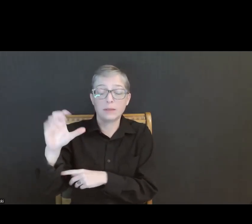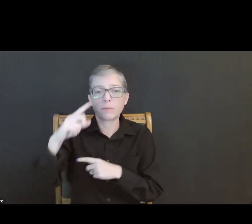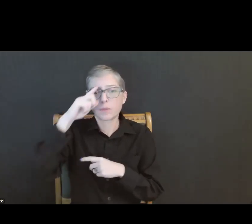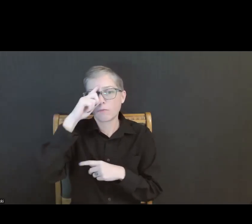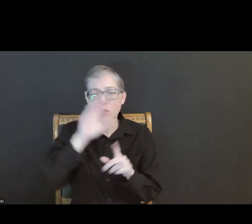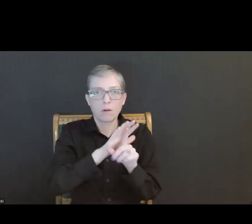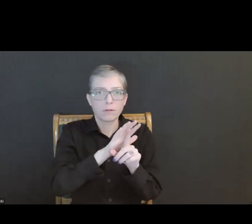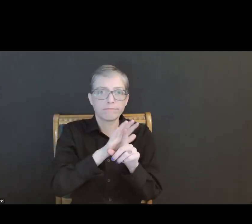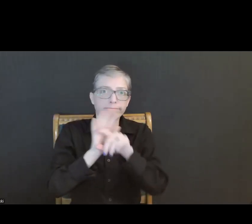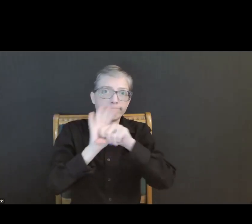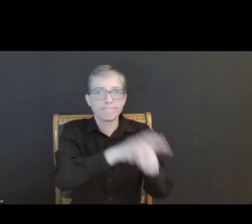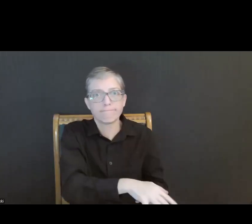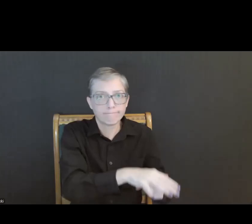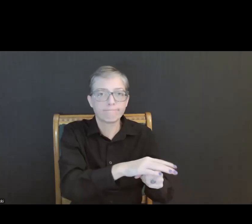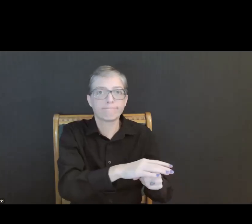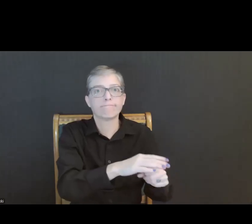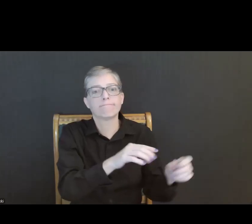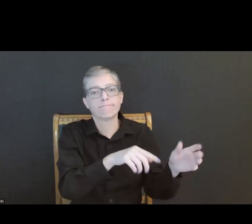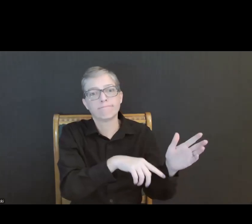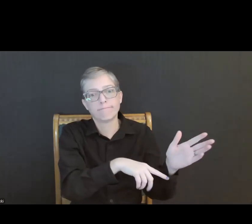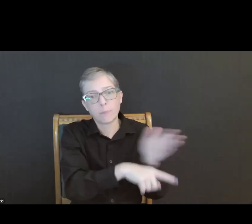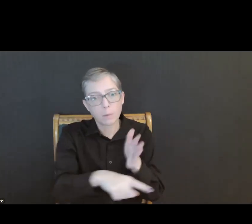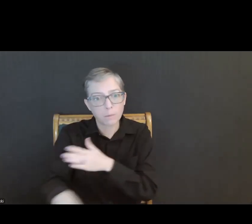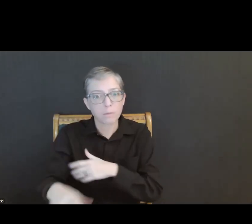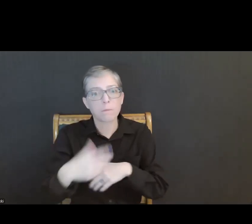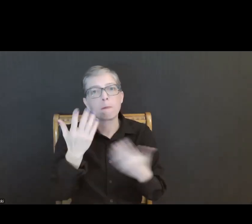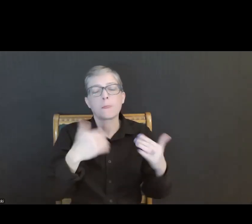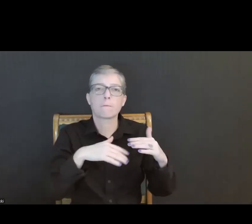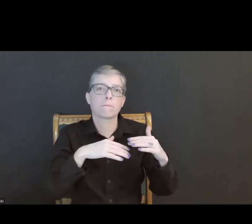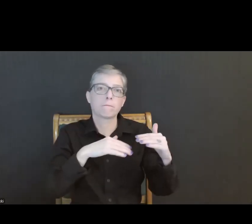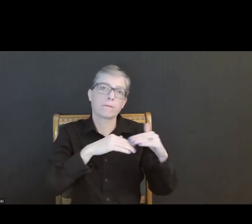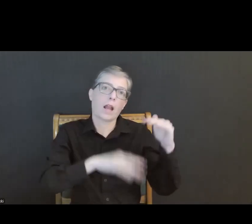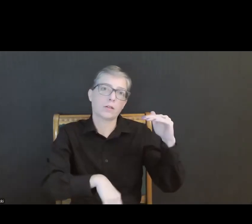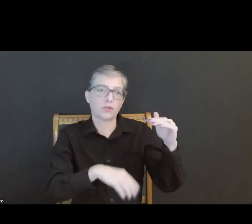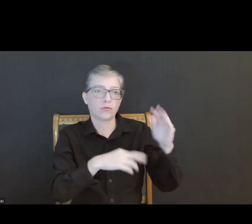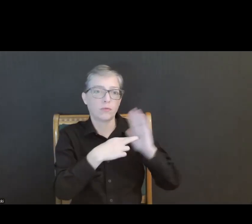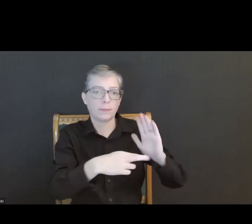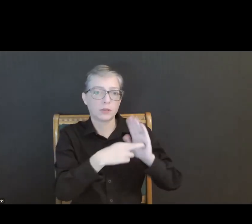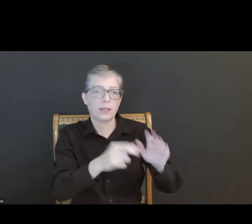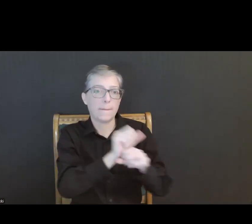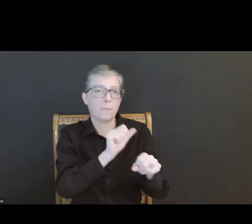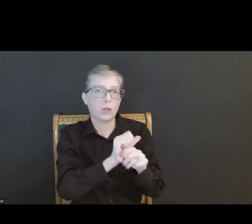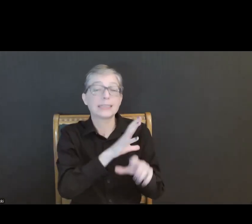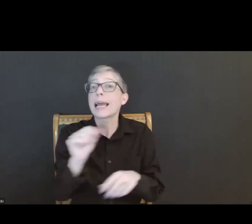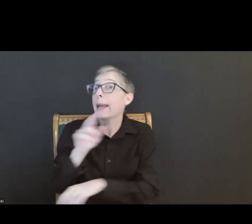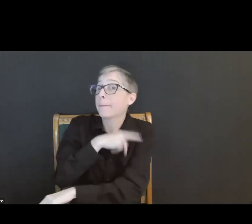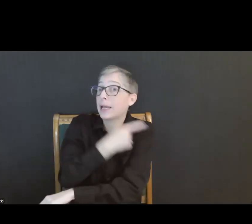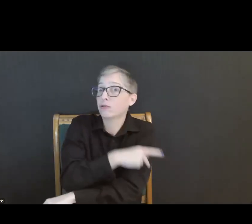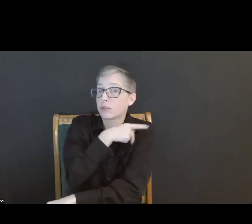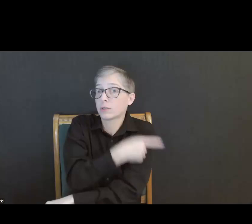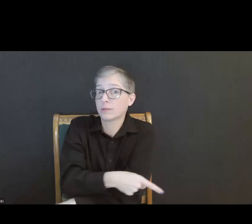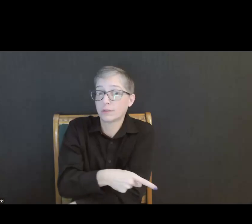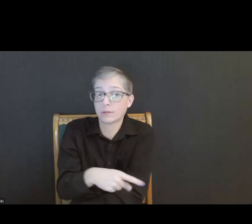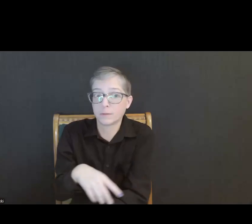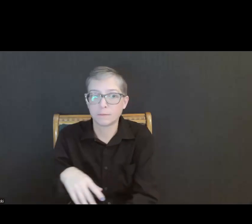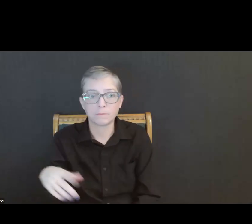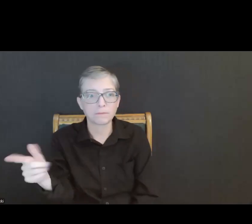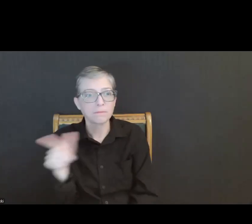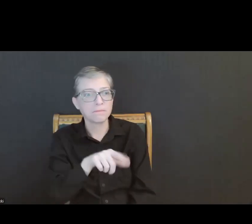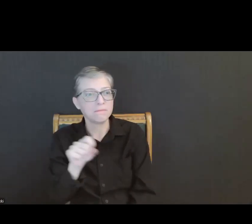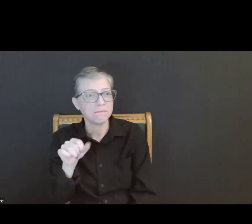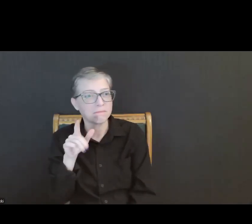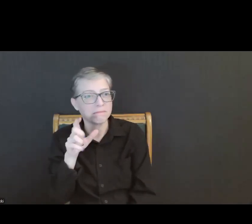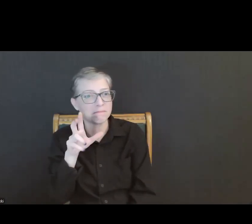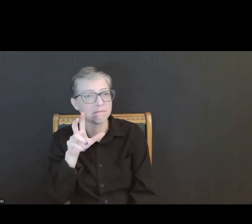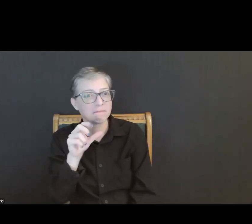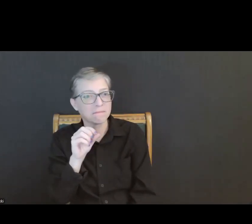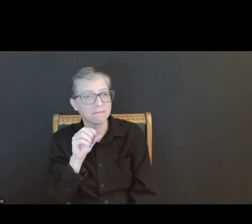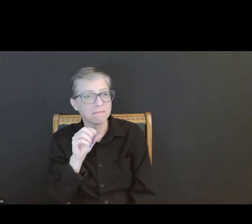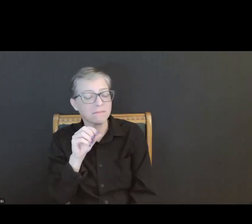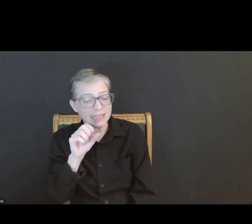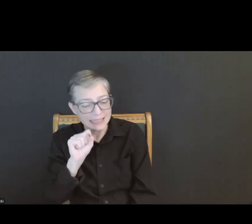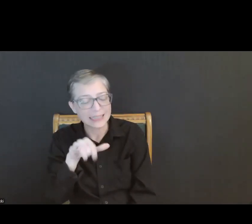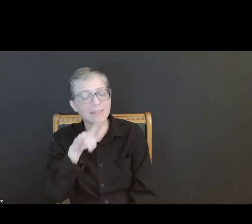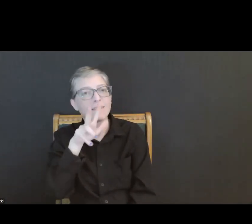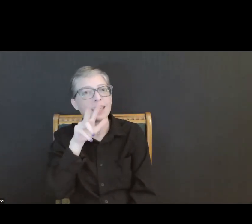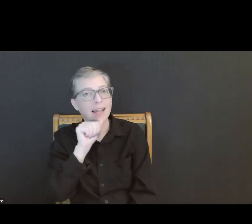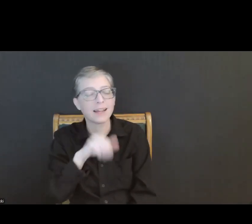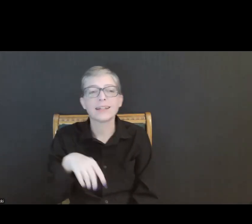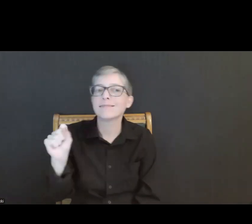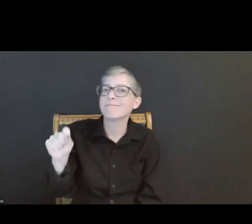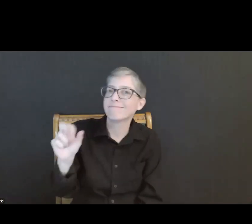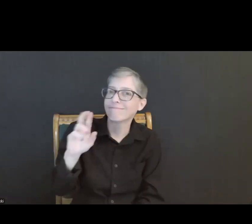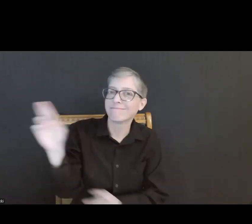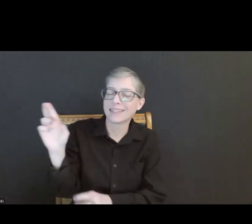employees and patients employees and patients look Sil like you ready I am ready okay be a go